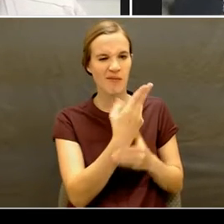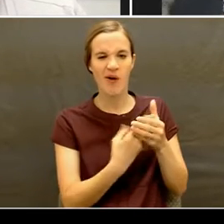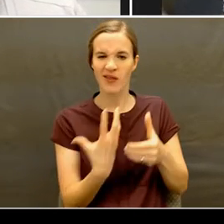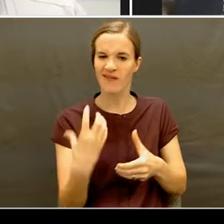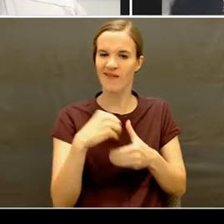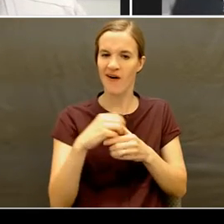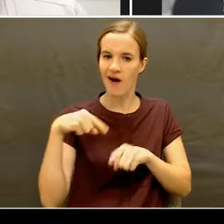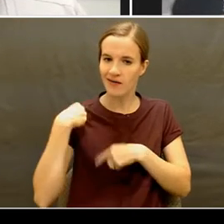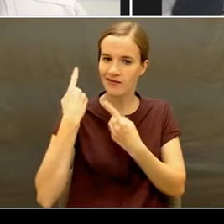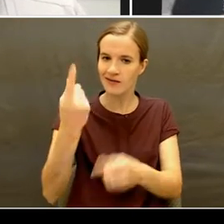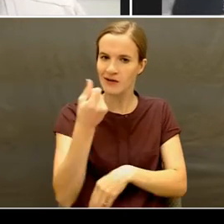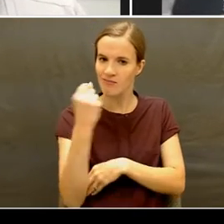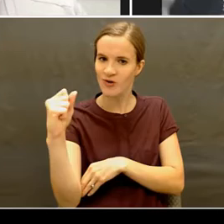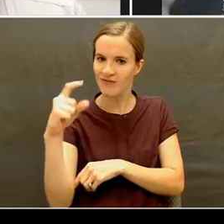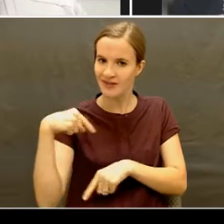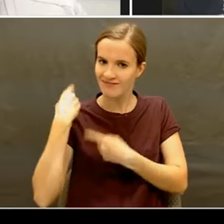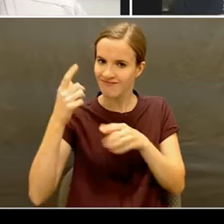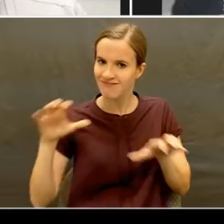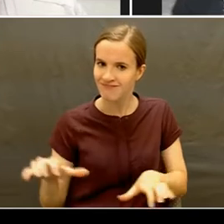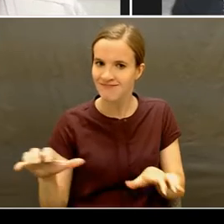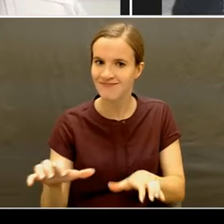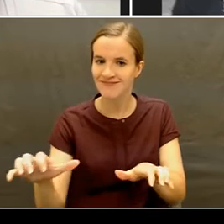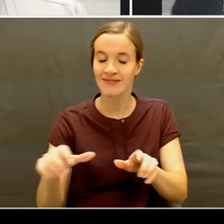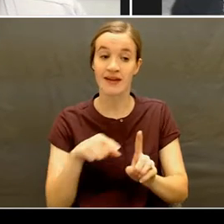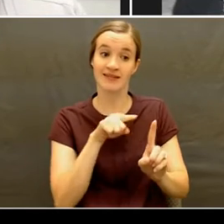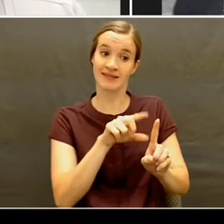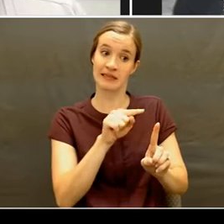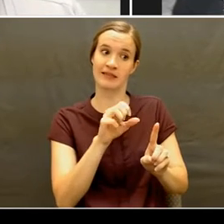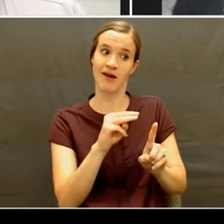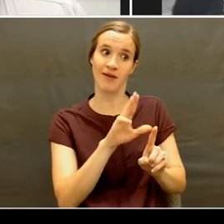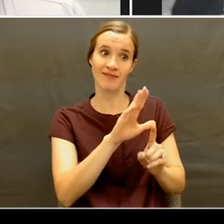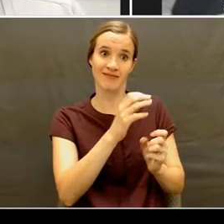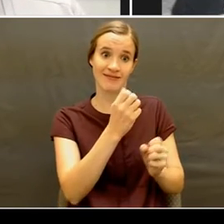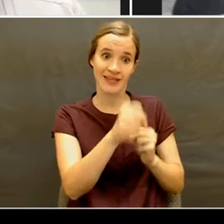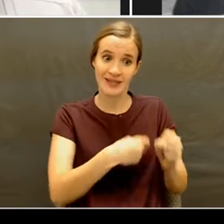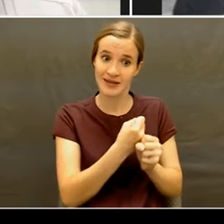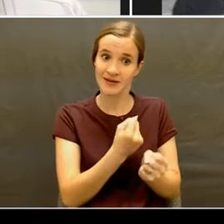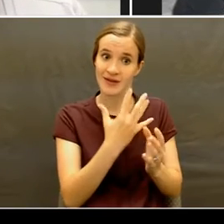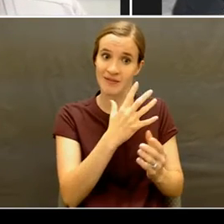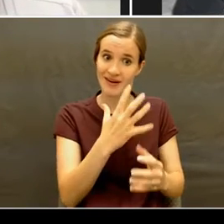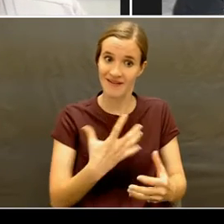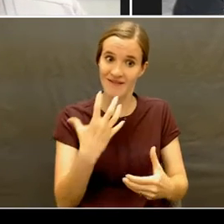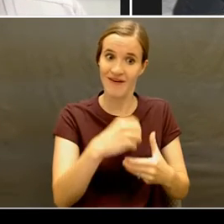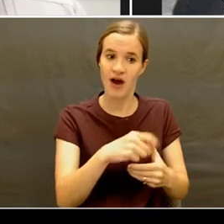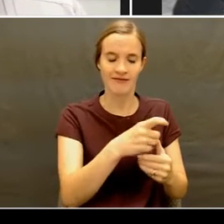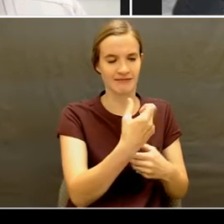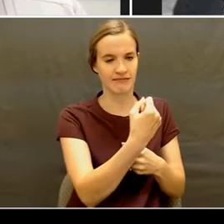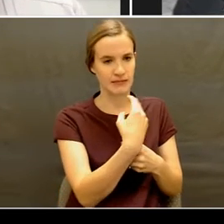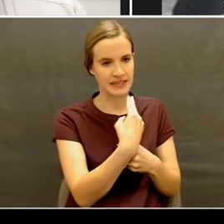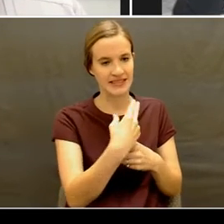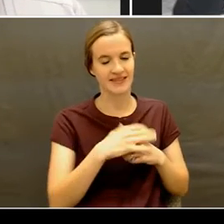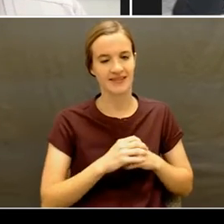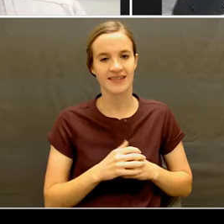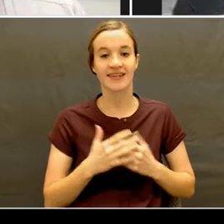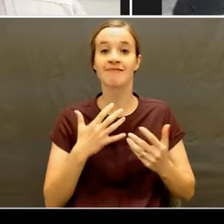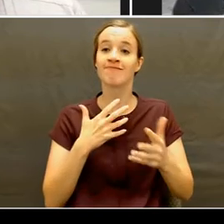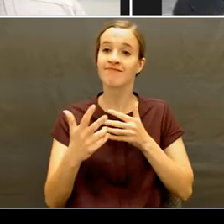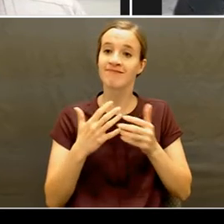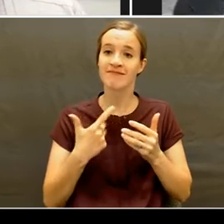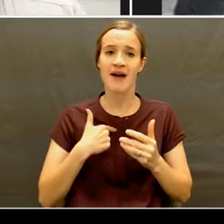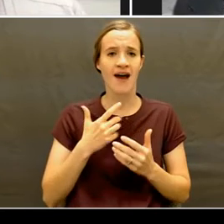long time. And he longer than I. So today, it's really my pleasure to be able to kick off this